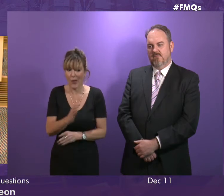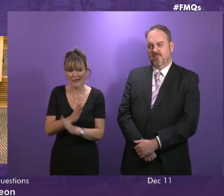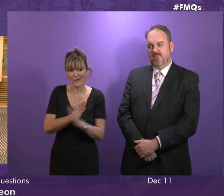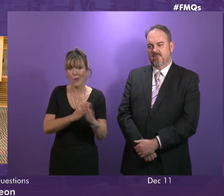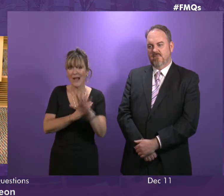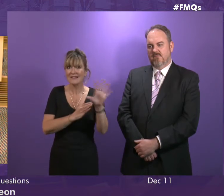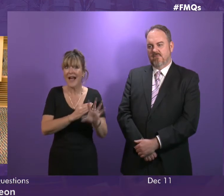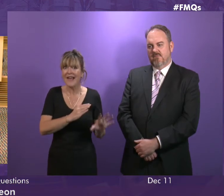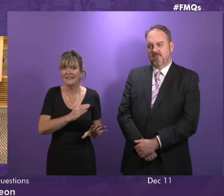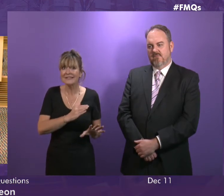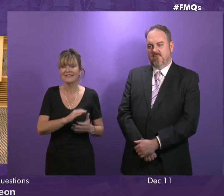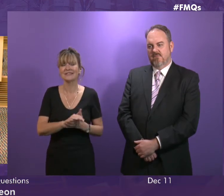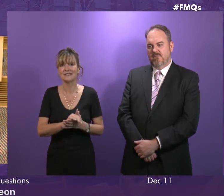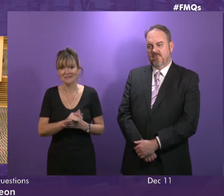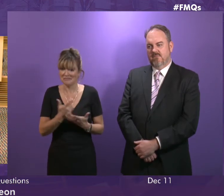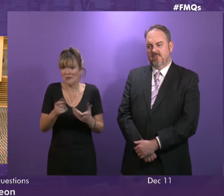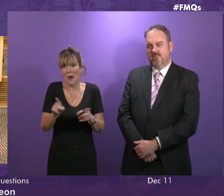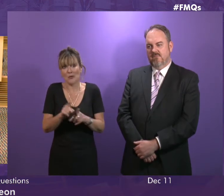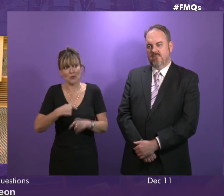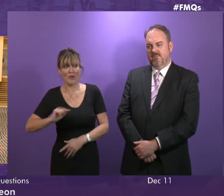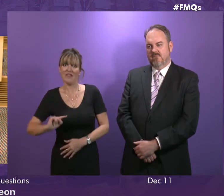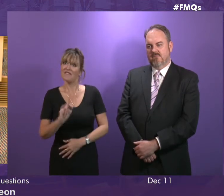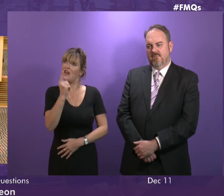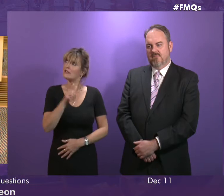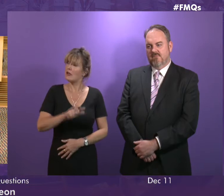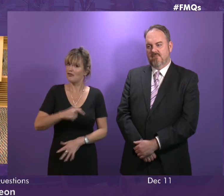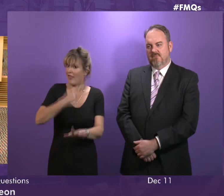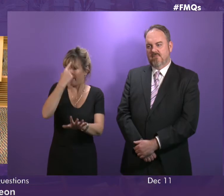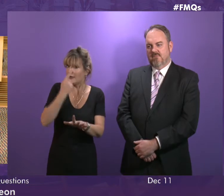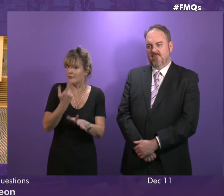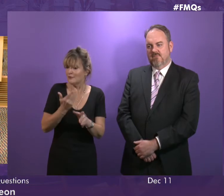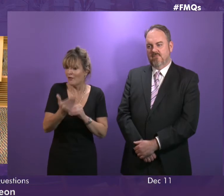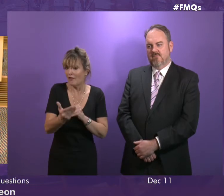We are also the first country so far in the United Kingdom to have a national strategy